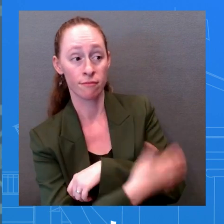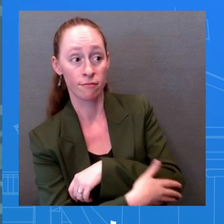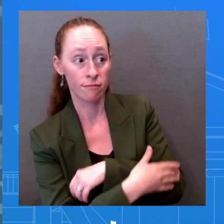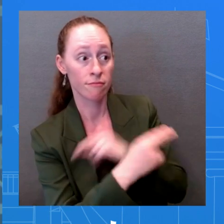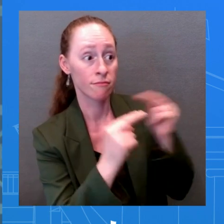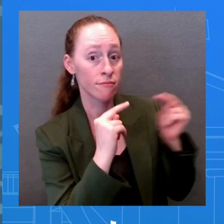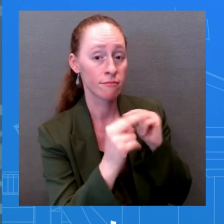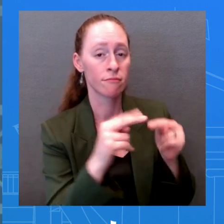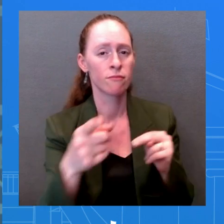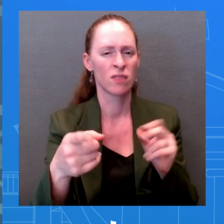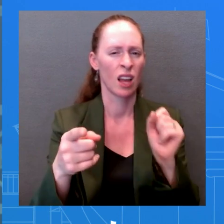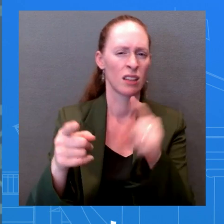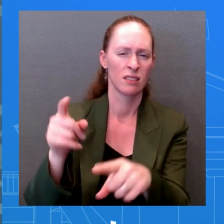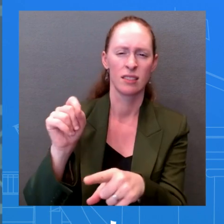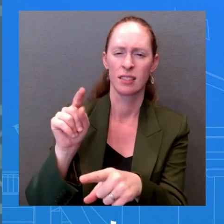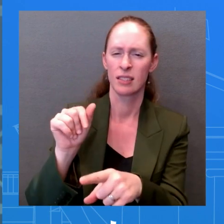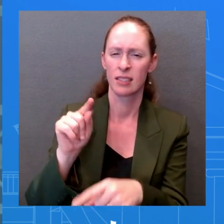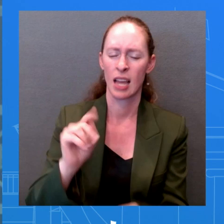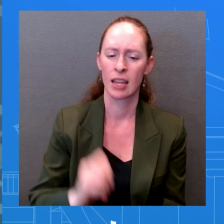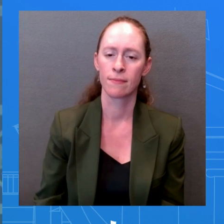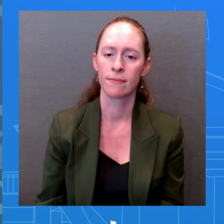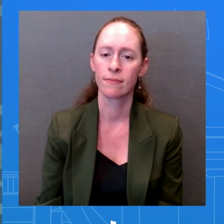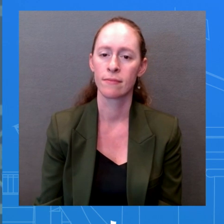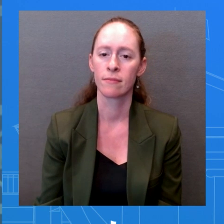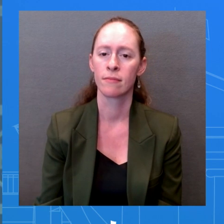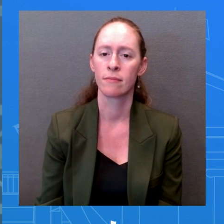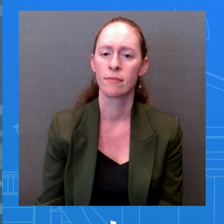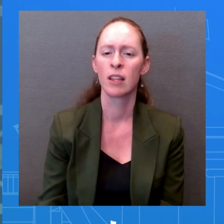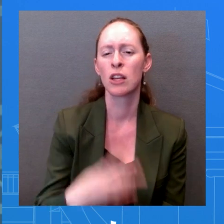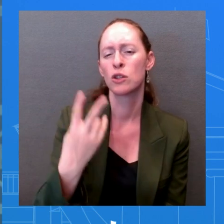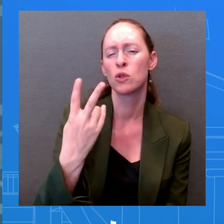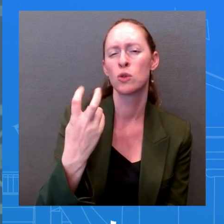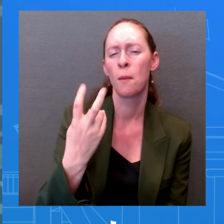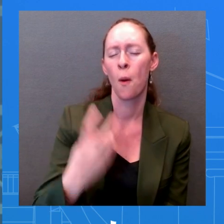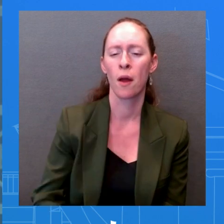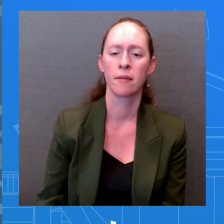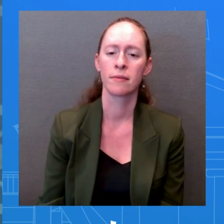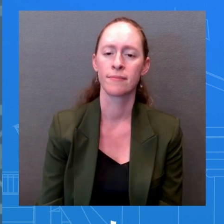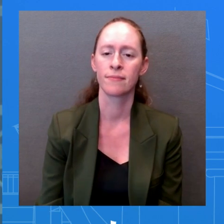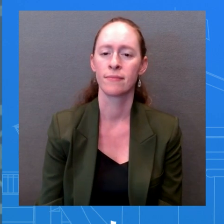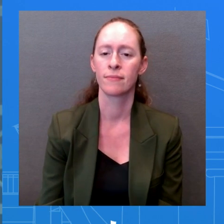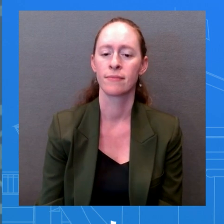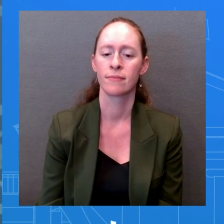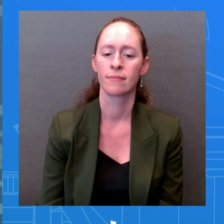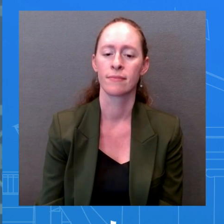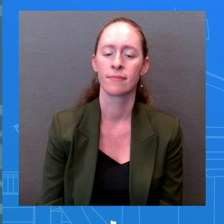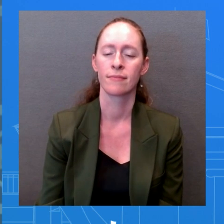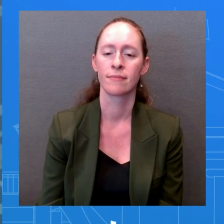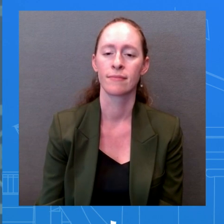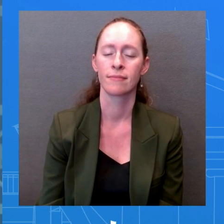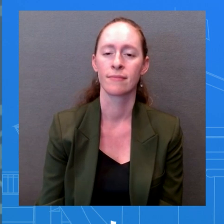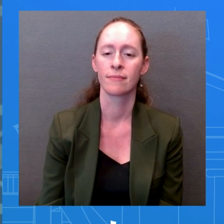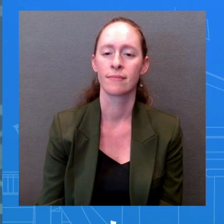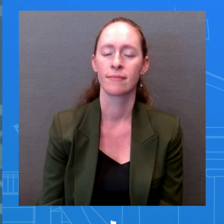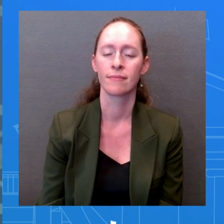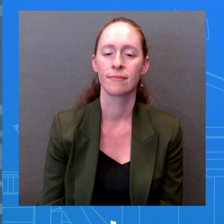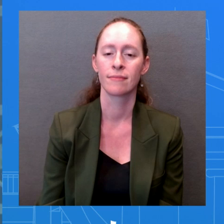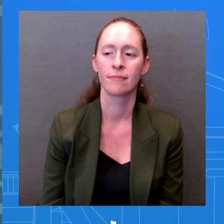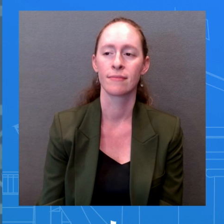Ms. Jean-Pierre: Oh, okay, I'm going to take -- let me take two more. Let me try -- >> The Press: Can we go to -- Ms. Jean-Pierre: I'm trying to call on folks -- (Cross-talk by reporters.) >> Ms. Jean-Pierre: Okay.